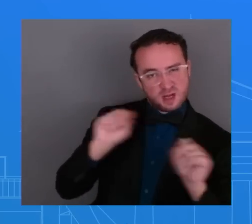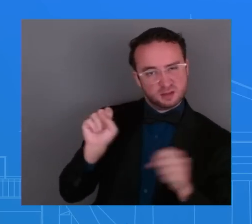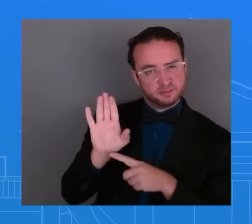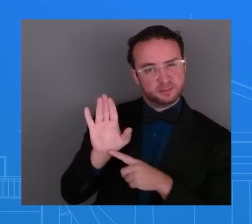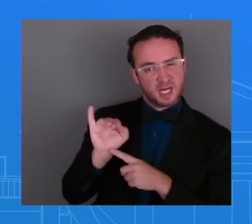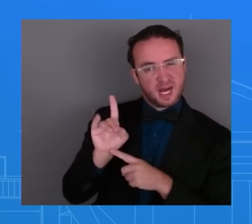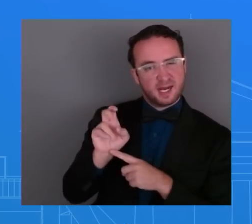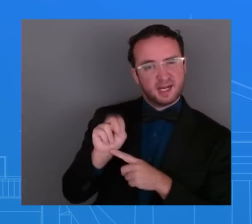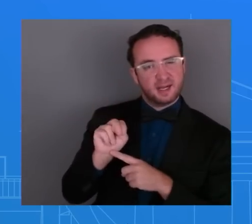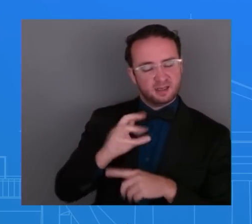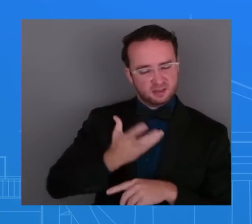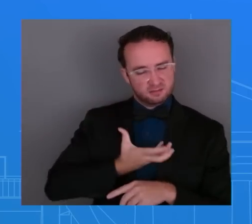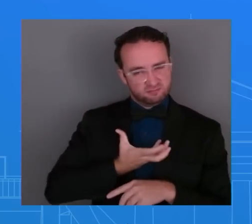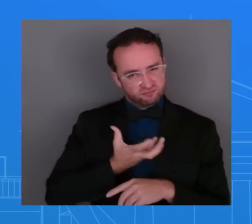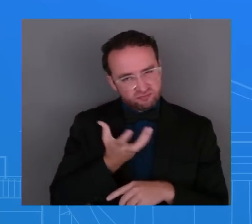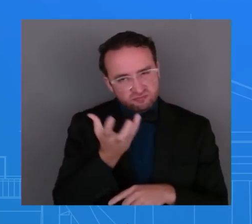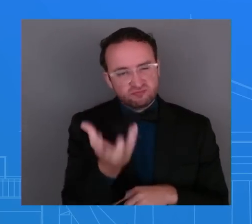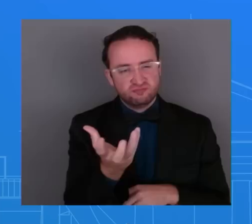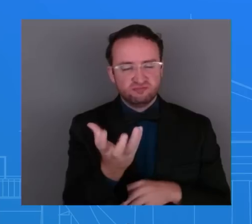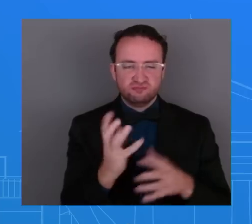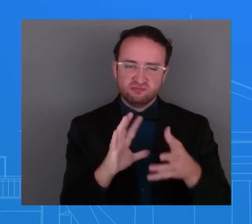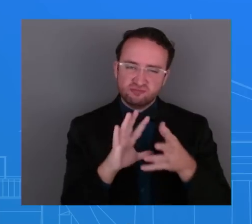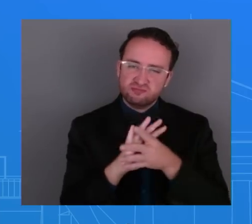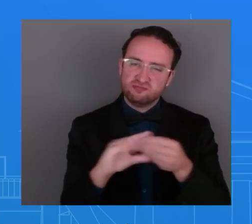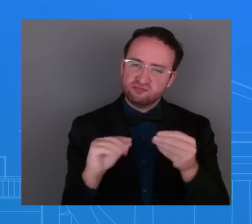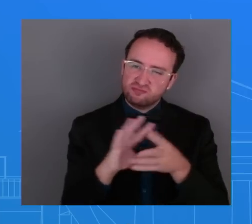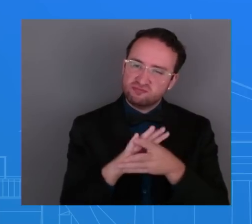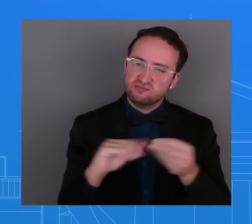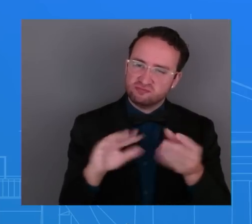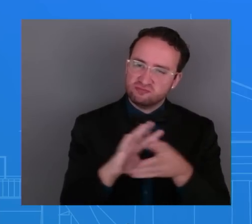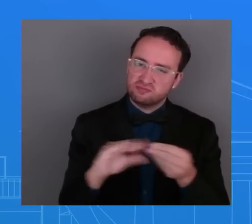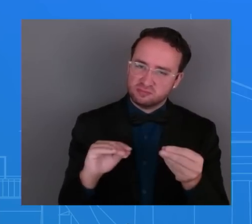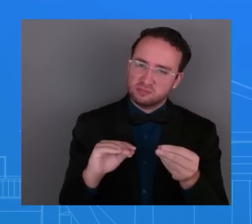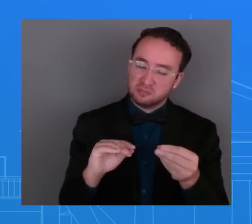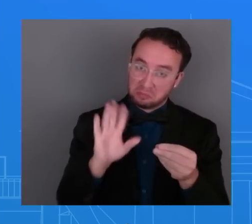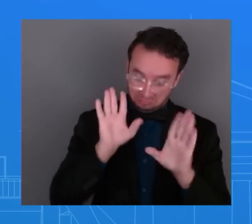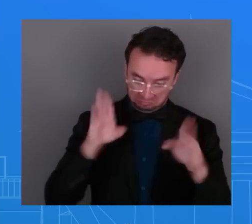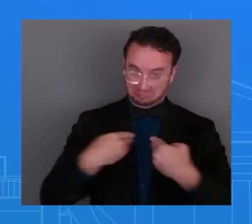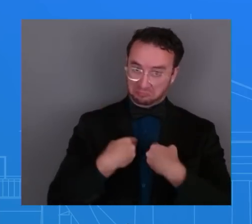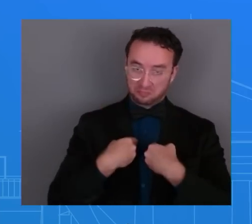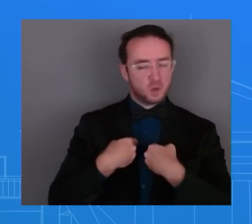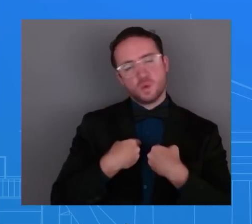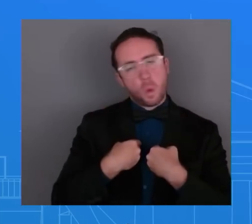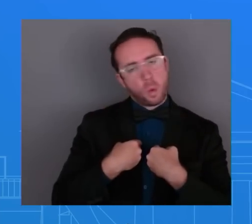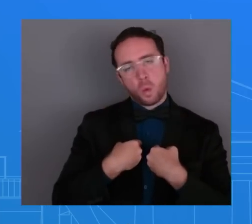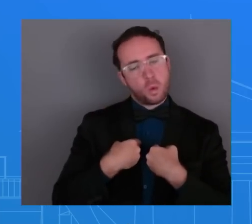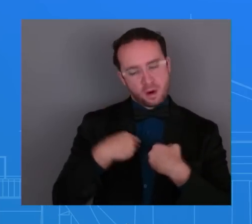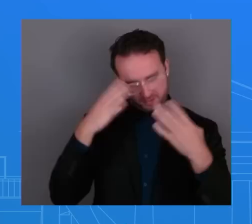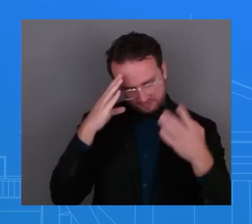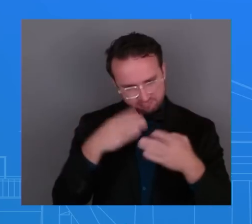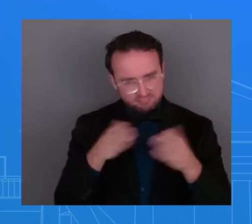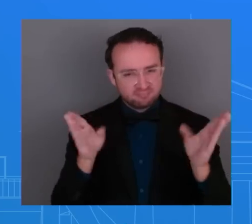It wasn't about him. It was about the country. He said this. And he thought it was an important moment. But this is a president that is proud